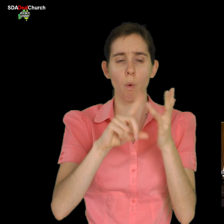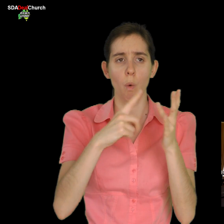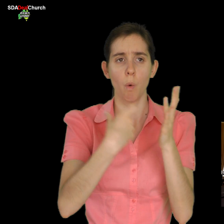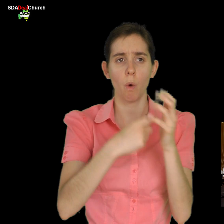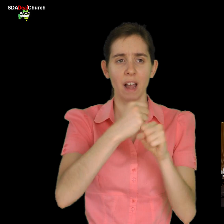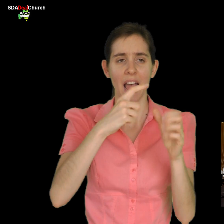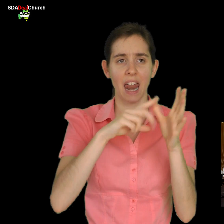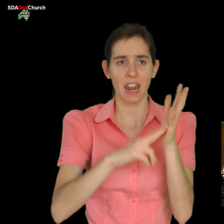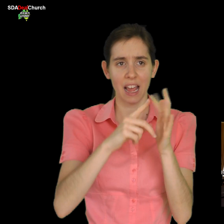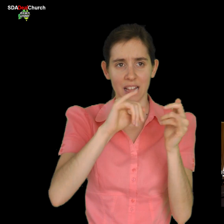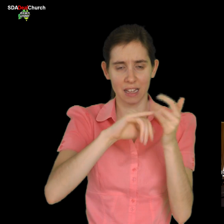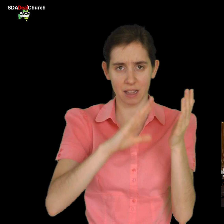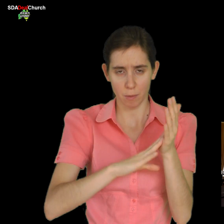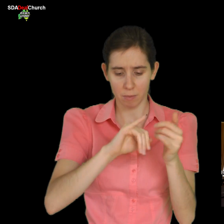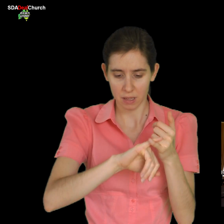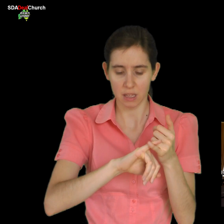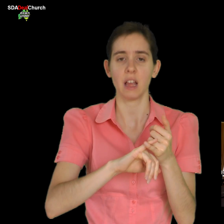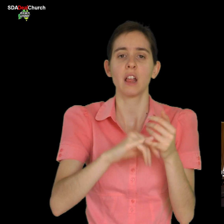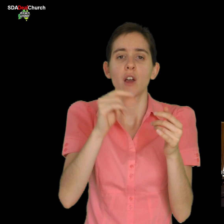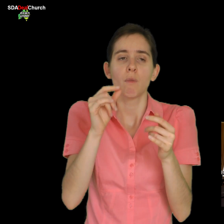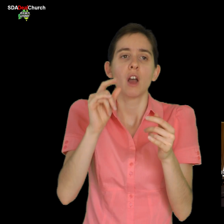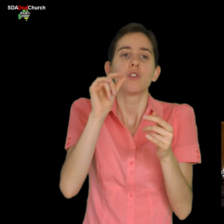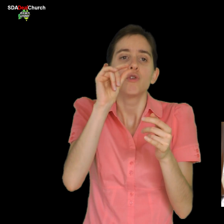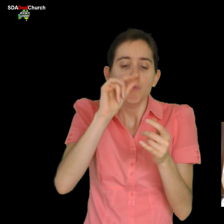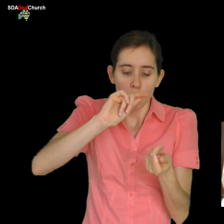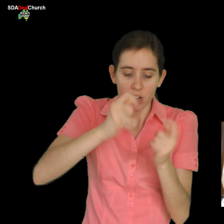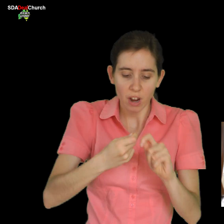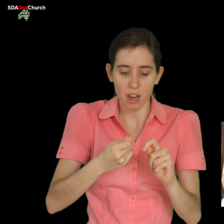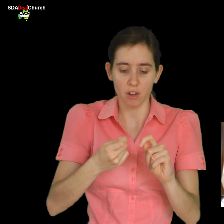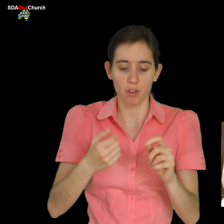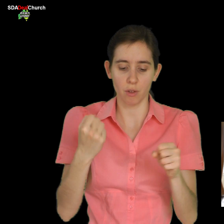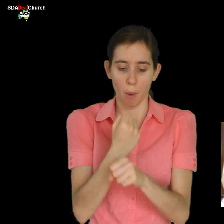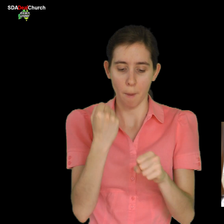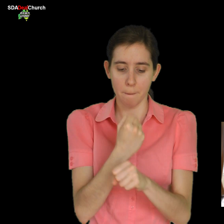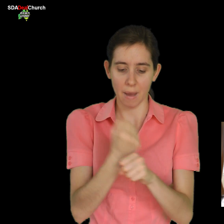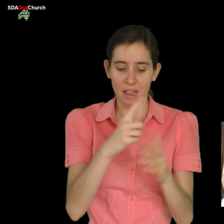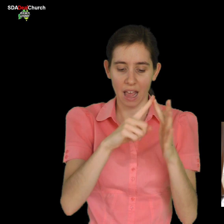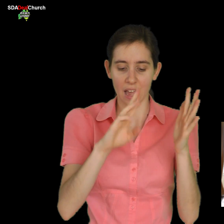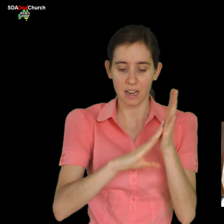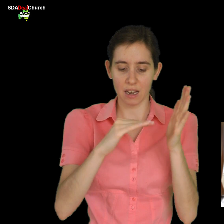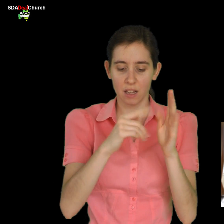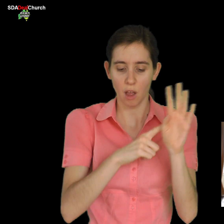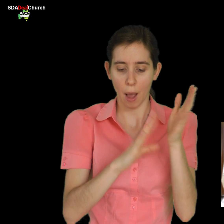developed the enzyme nylonase. Nylonase allows them to digest nylon as a food